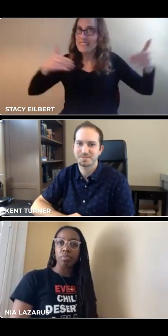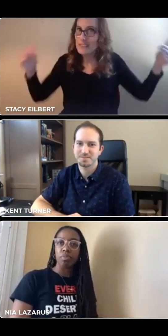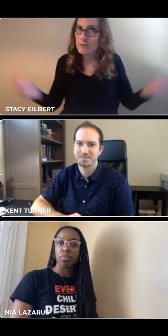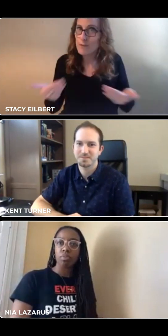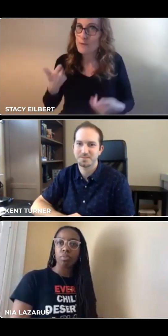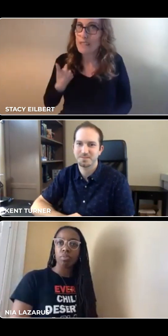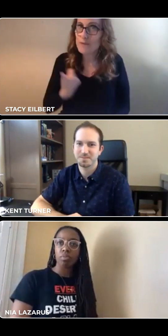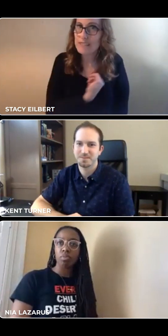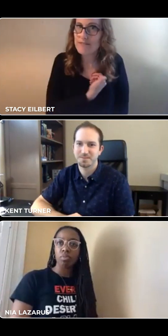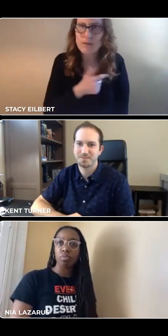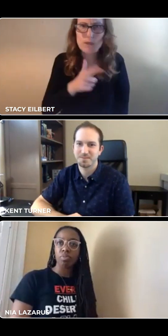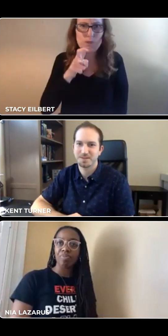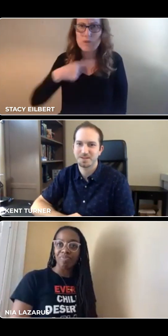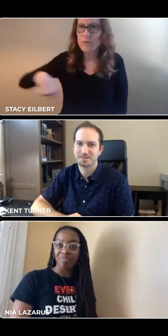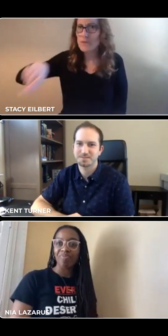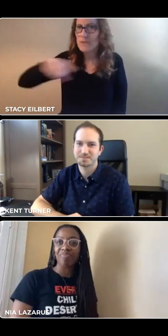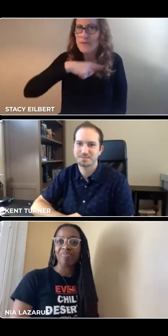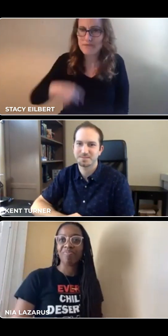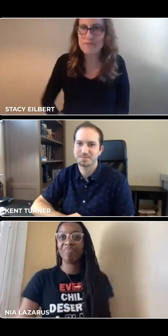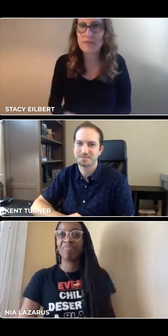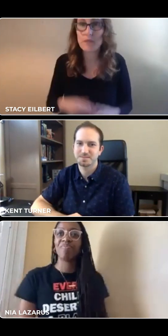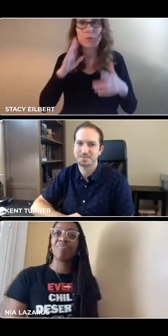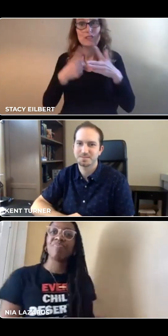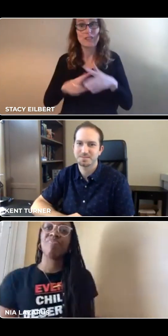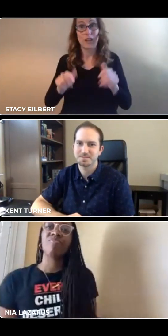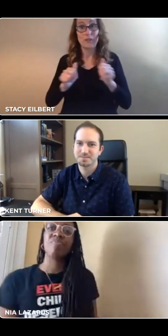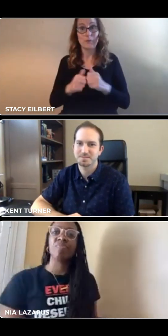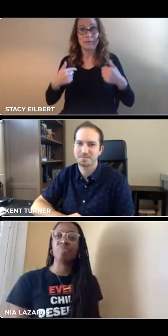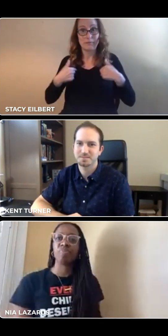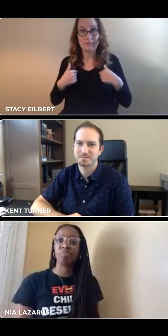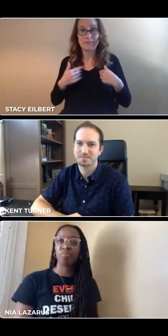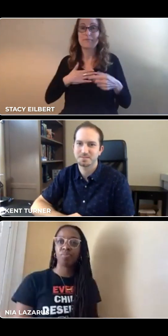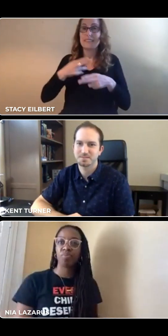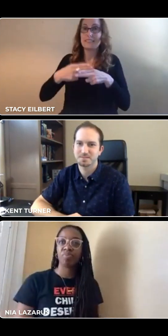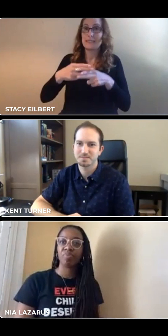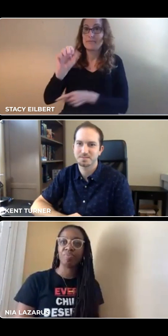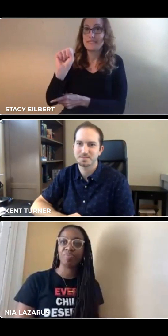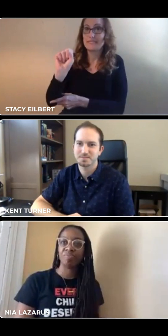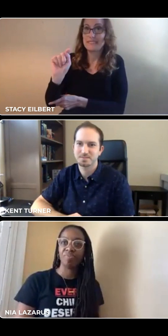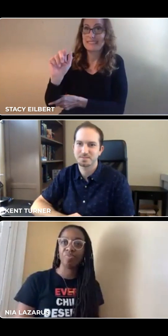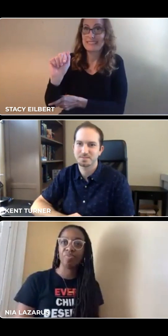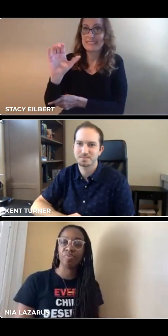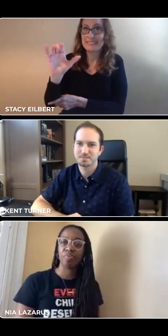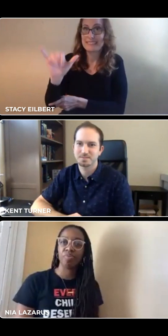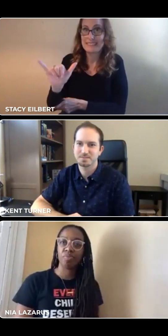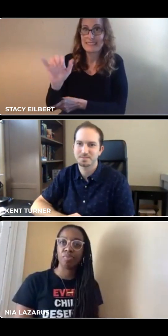We'll now introduce ourselves. I'll start with myself.